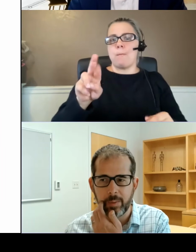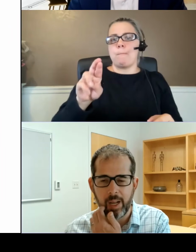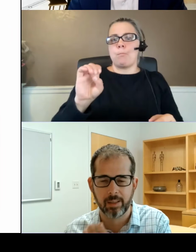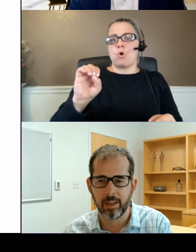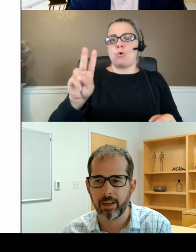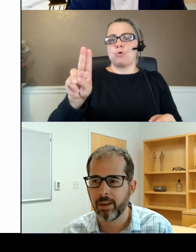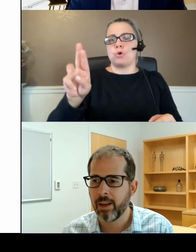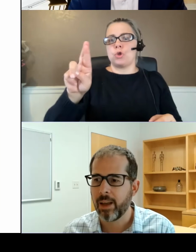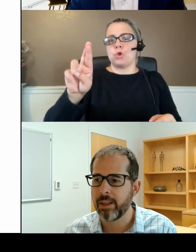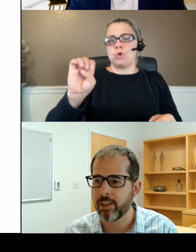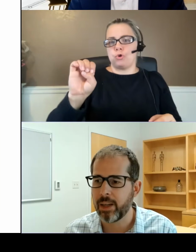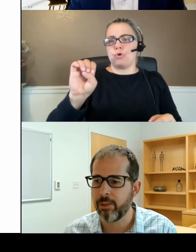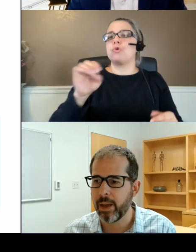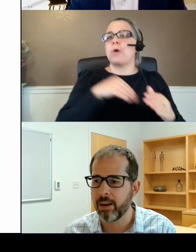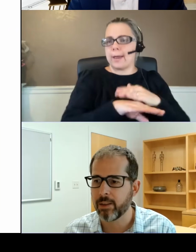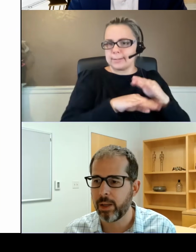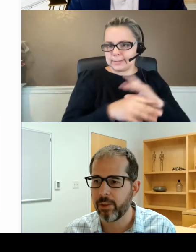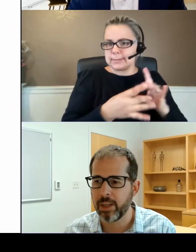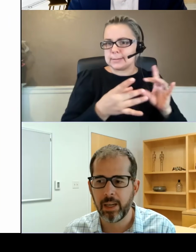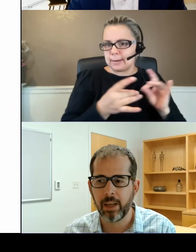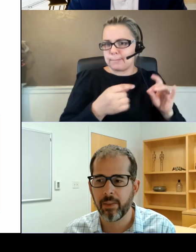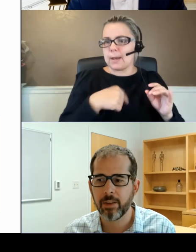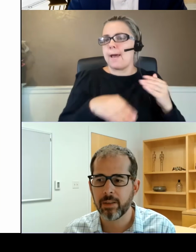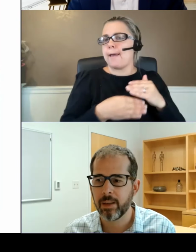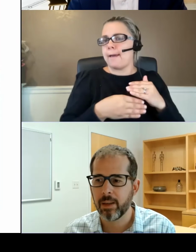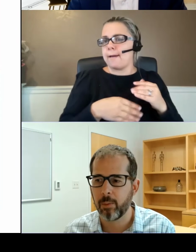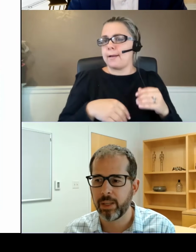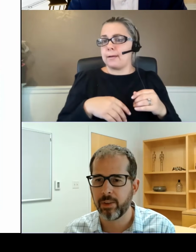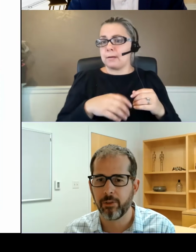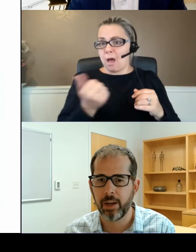it's excellent. And so I did throw that in as well. If there's any others, please feel free